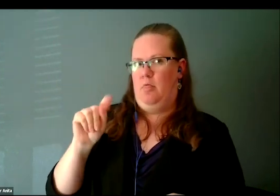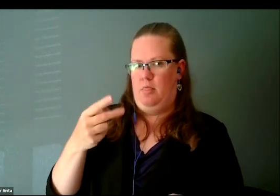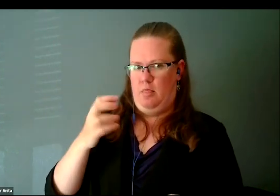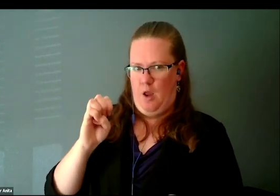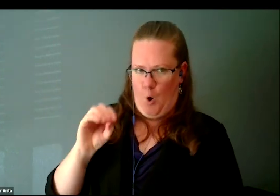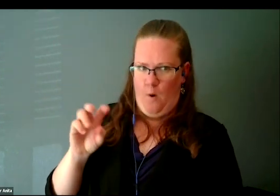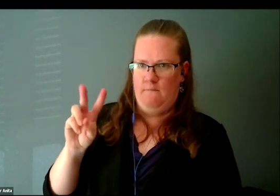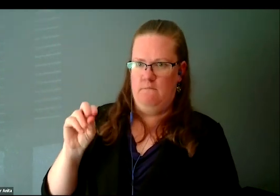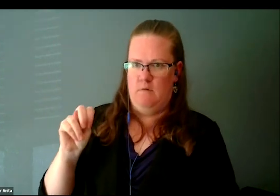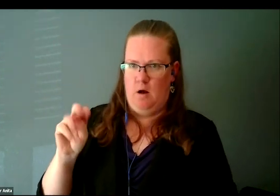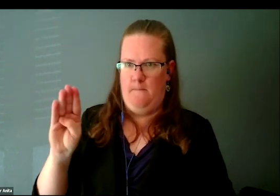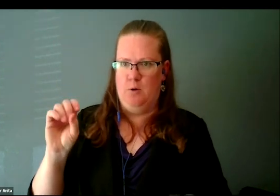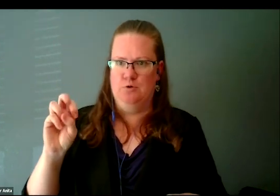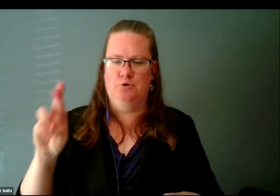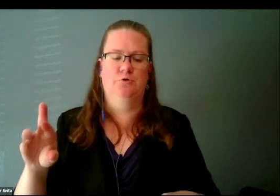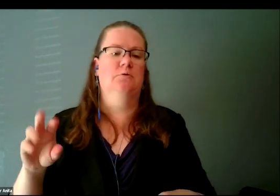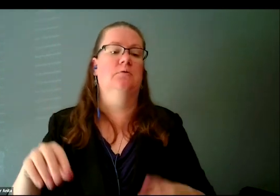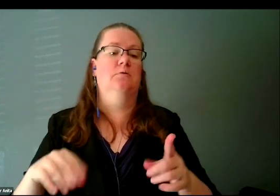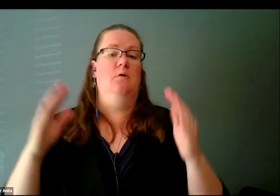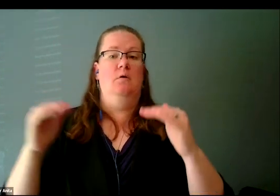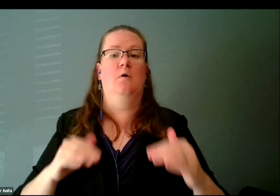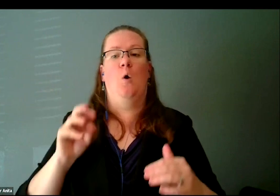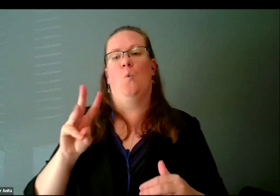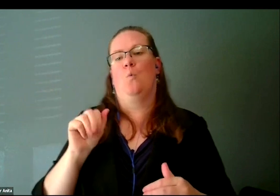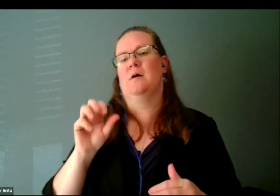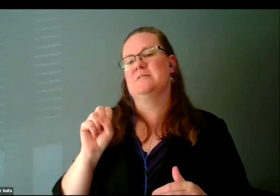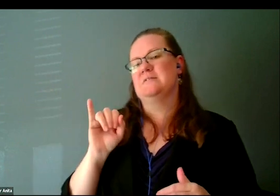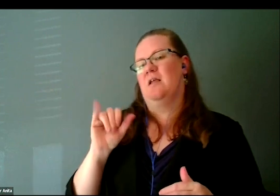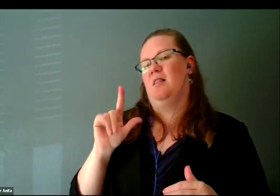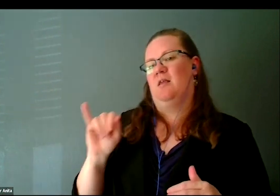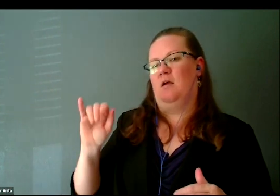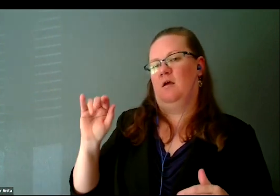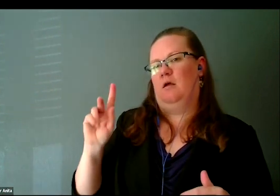from Wassily Kandinsky from his collection.